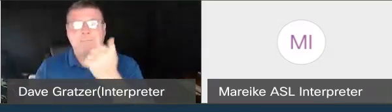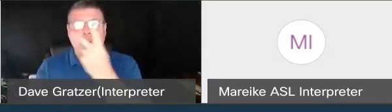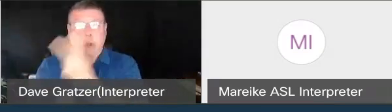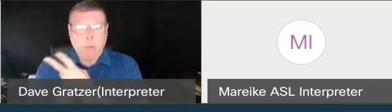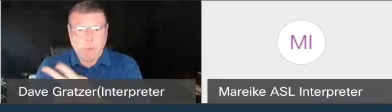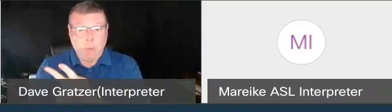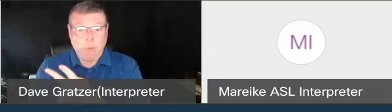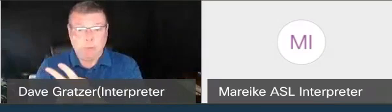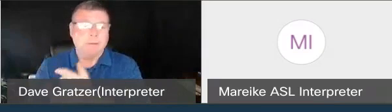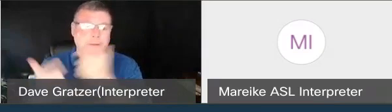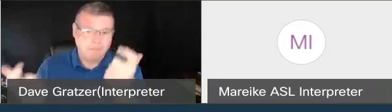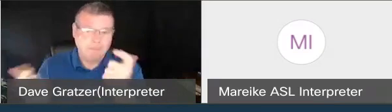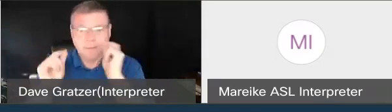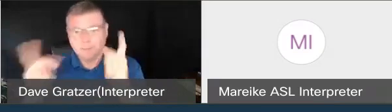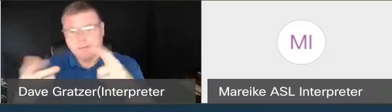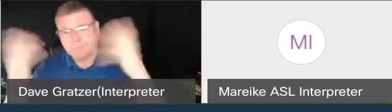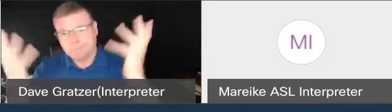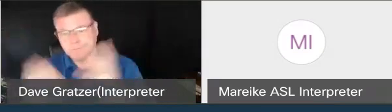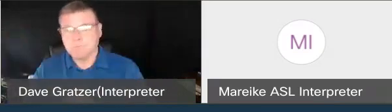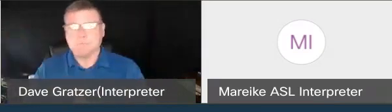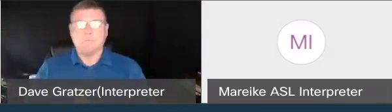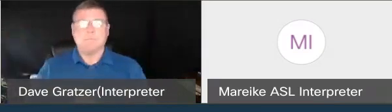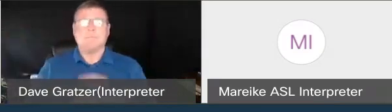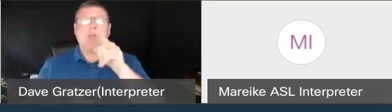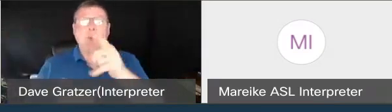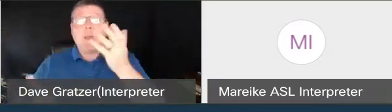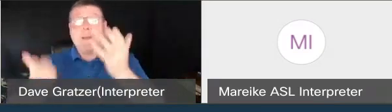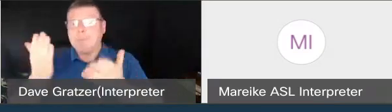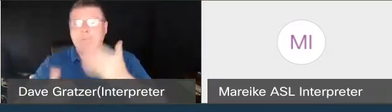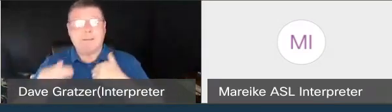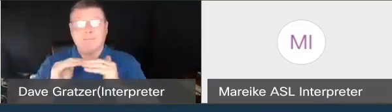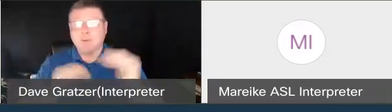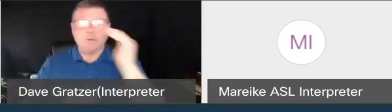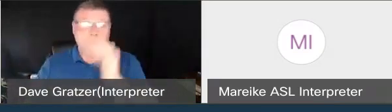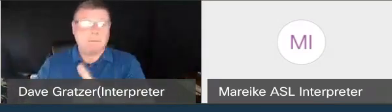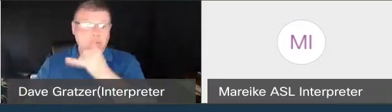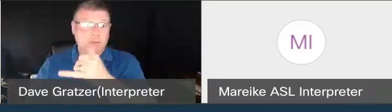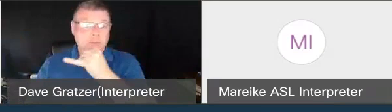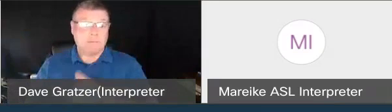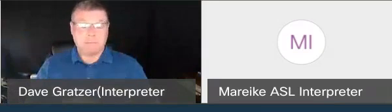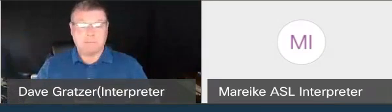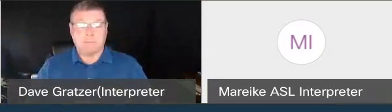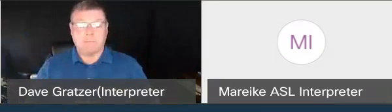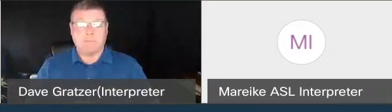big surprise, um, that you may have too much to drink. And, you know, your individuals